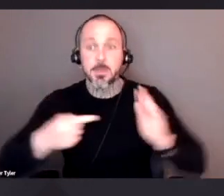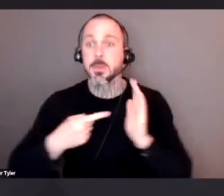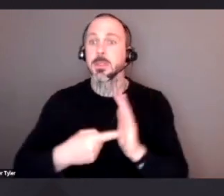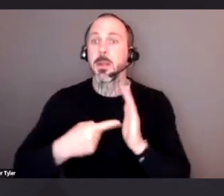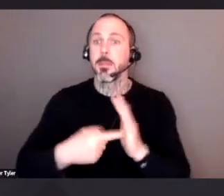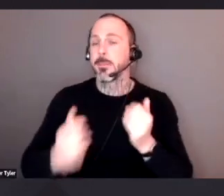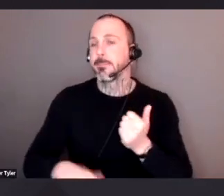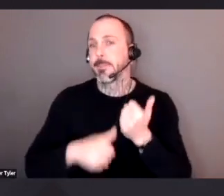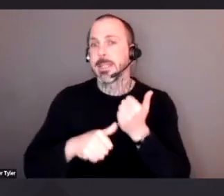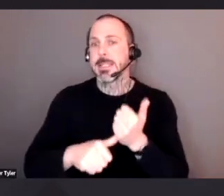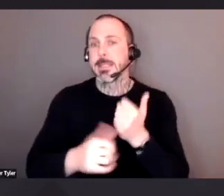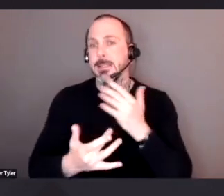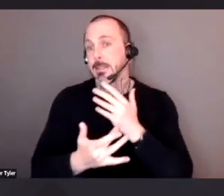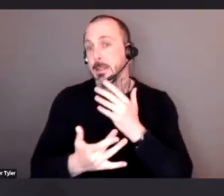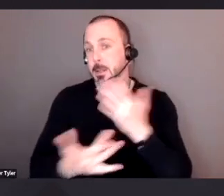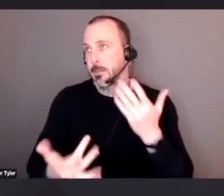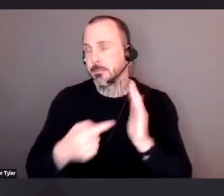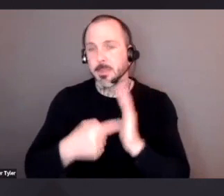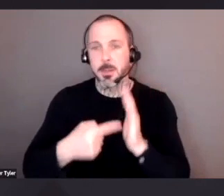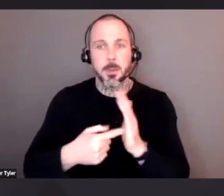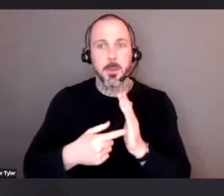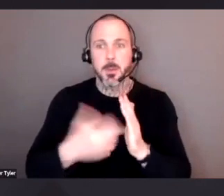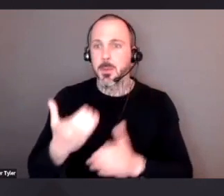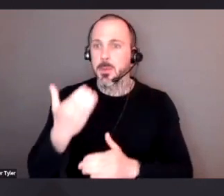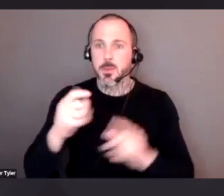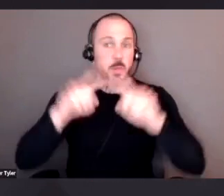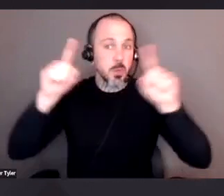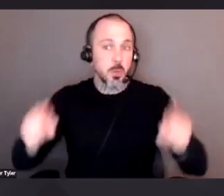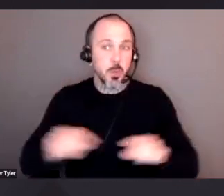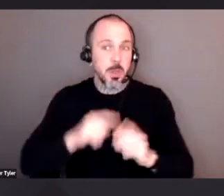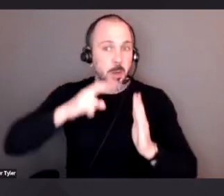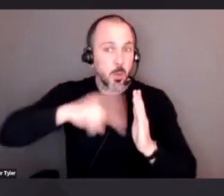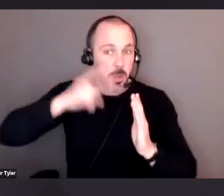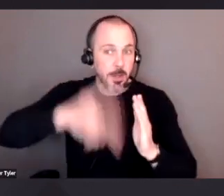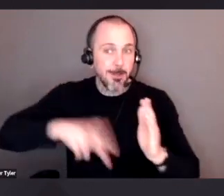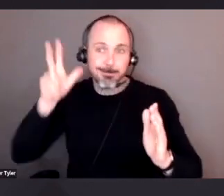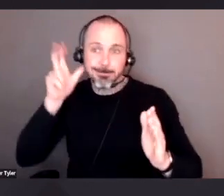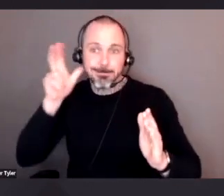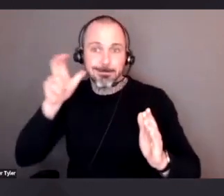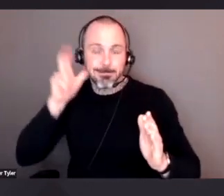Additionally, different algorithms may exclude certain applications from even being considered.